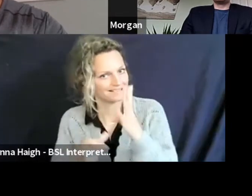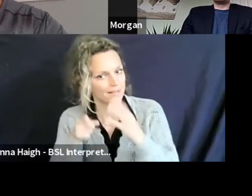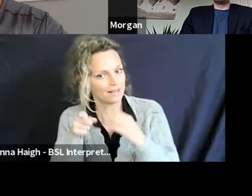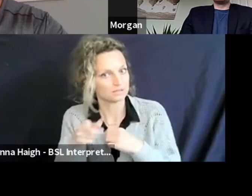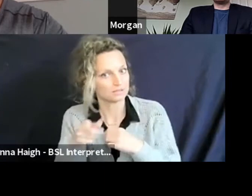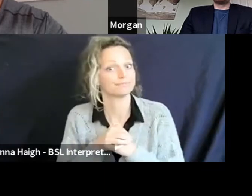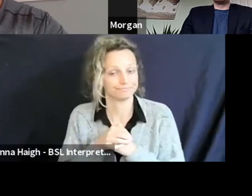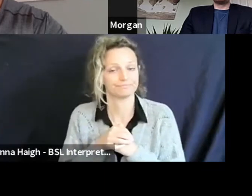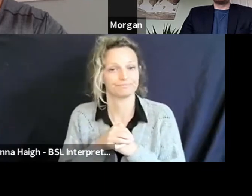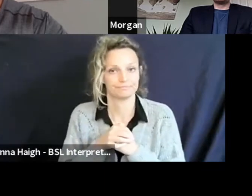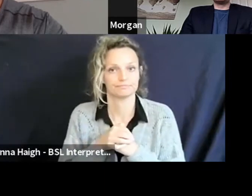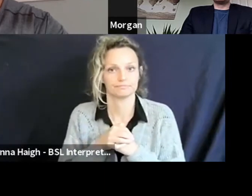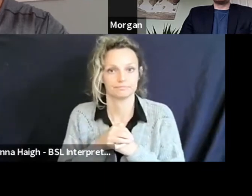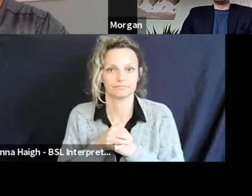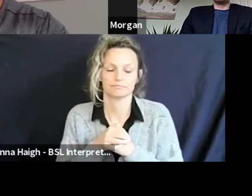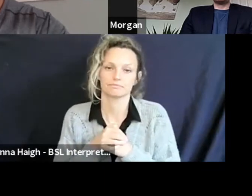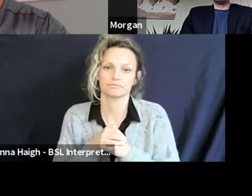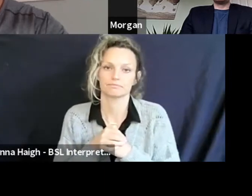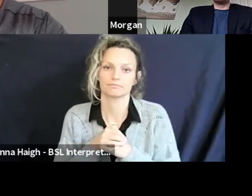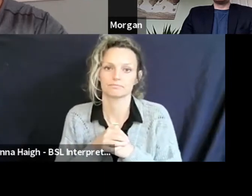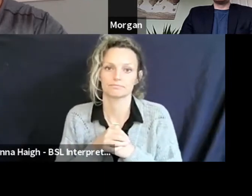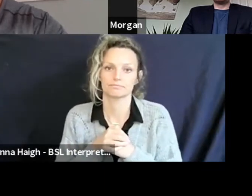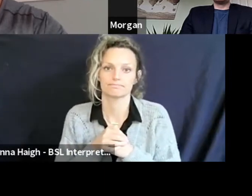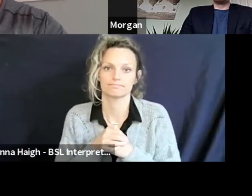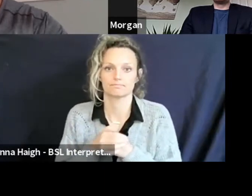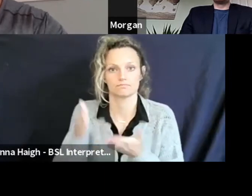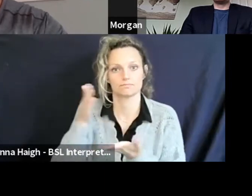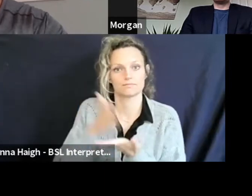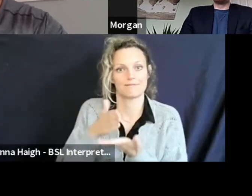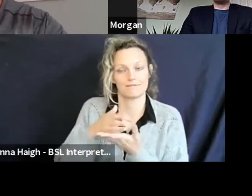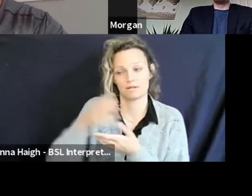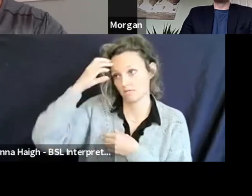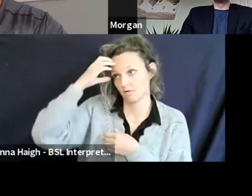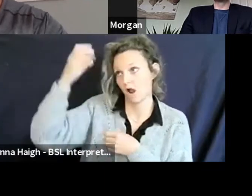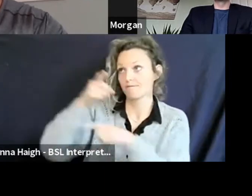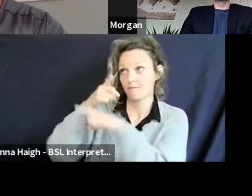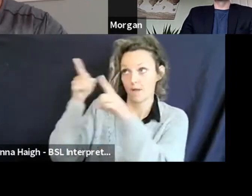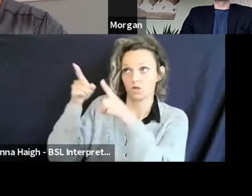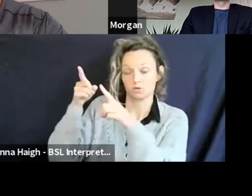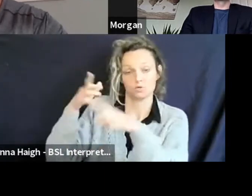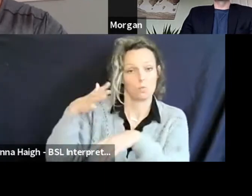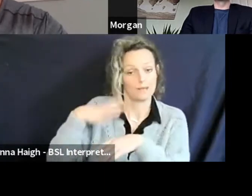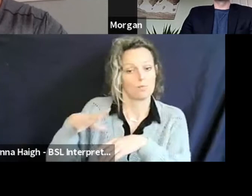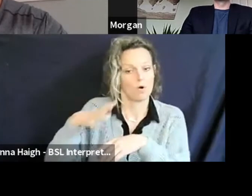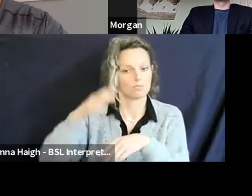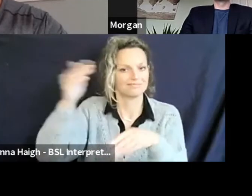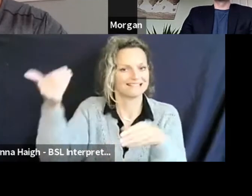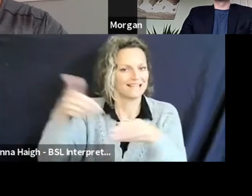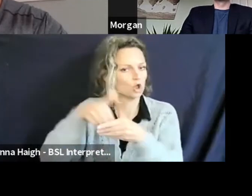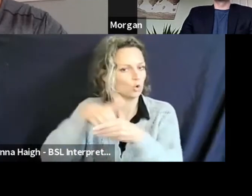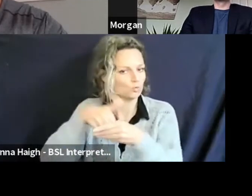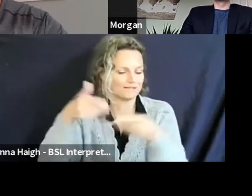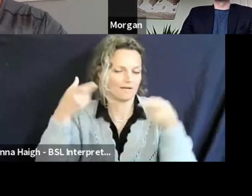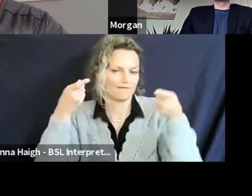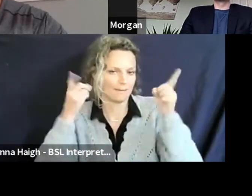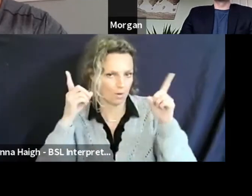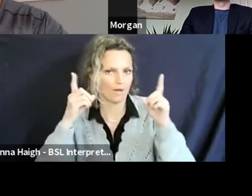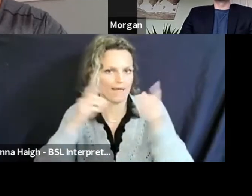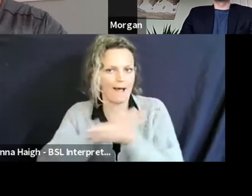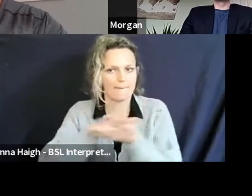One in five people in the UK have a disability.